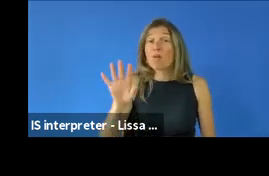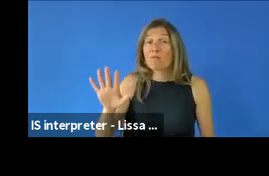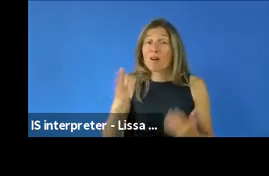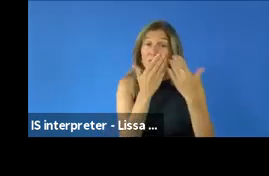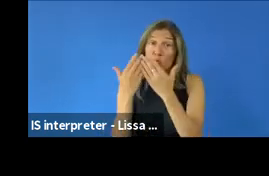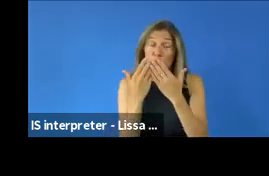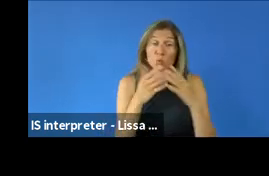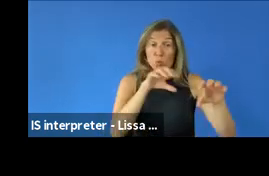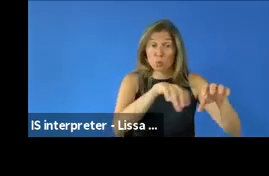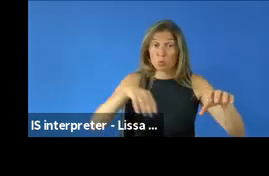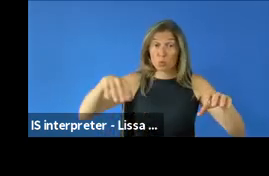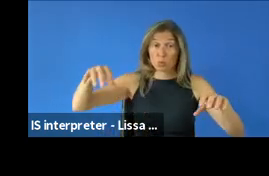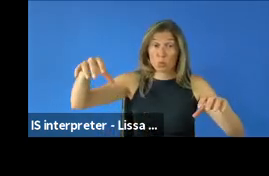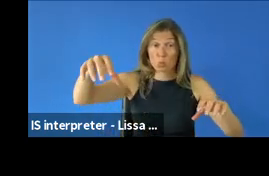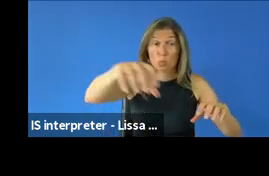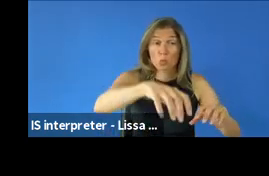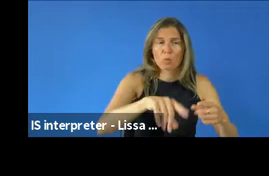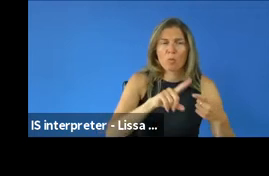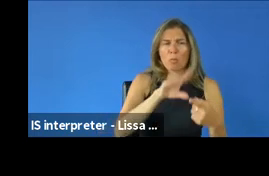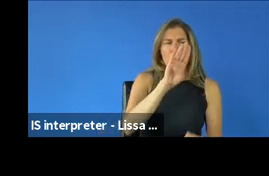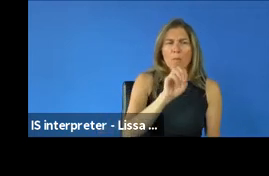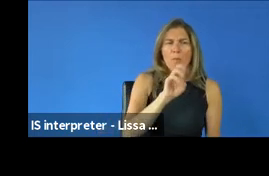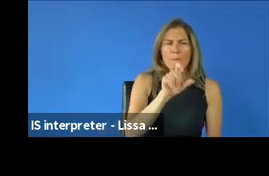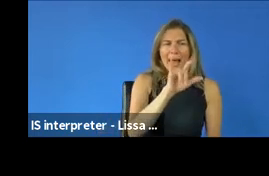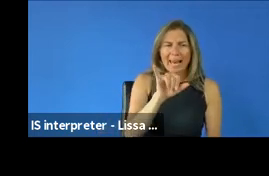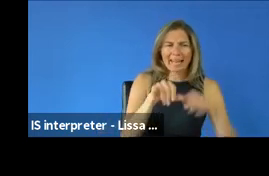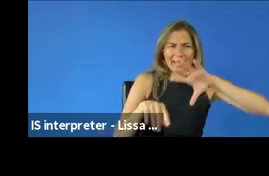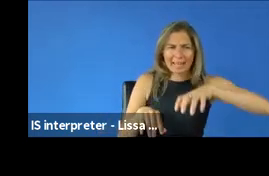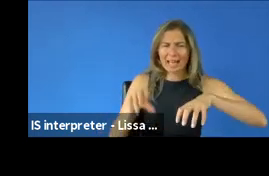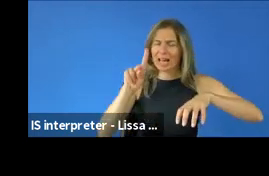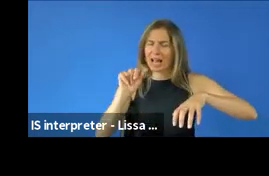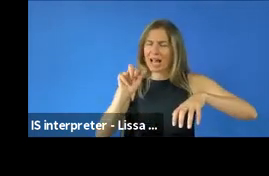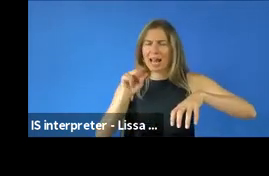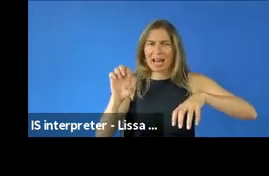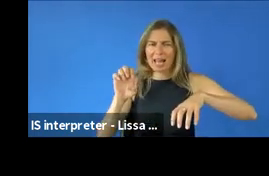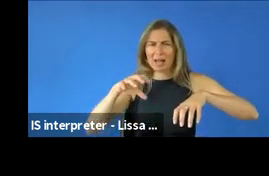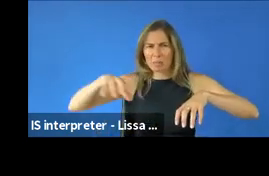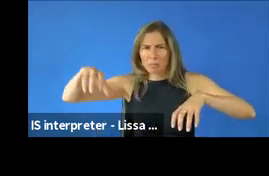program. We piloted a three-year inclusive education model